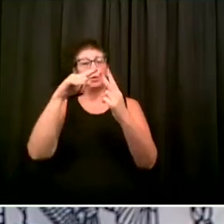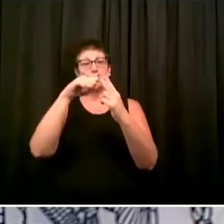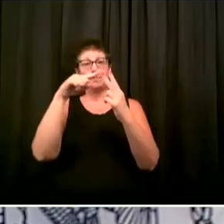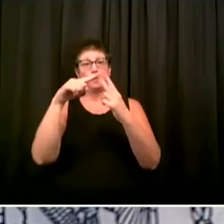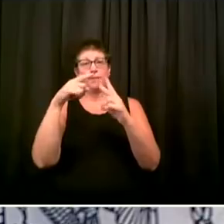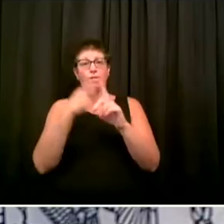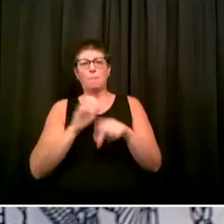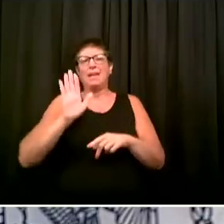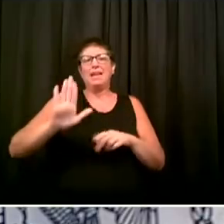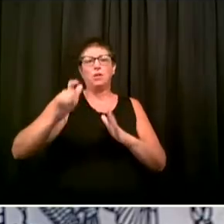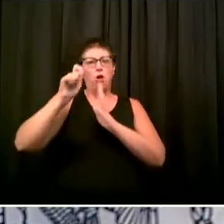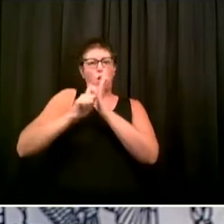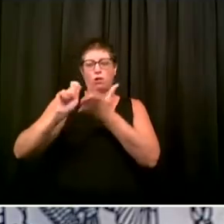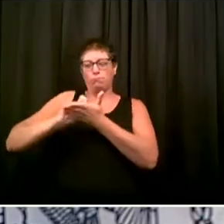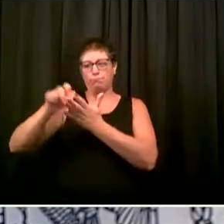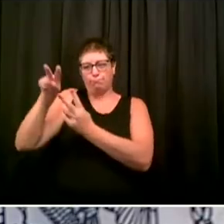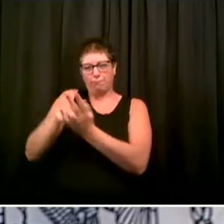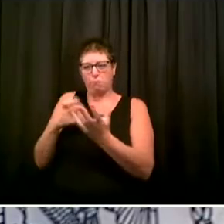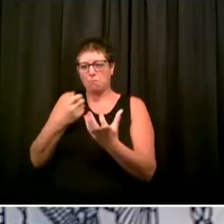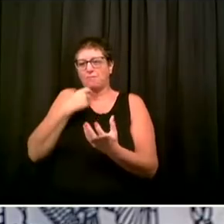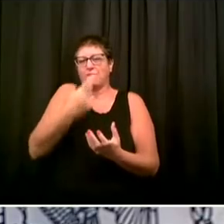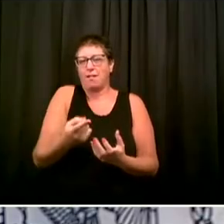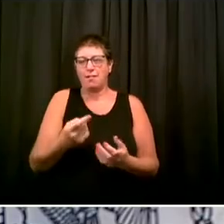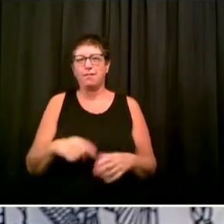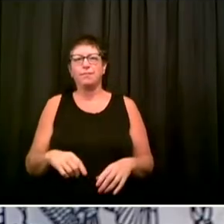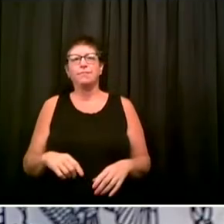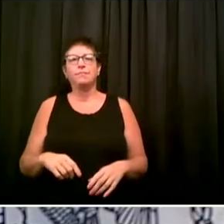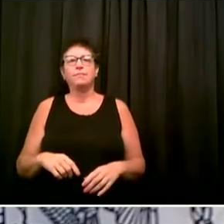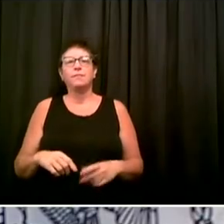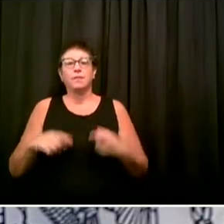EDOSF, ITGHS TO MAKE THIS PLAC BETTER NO MATTER WHAT.